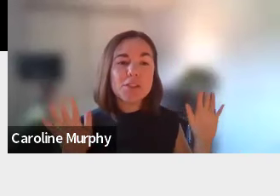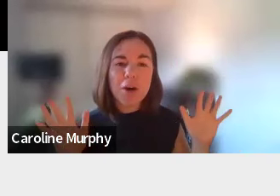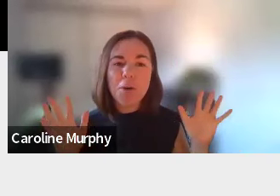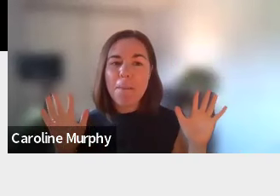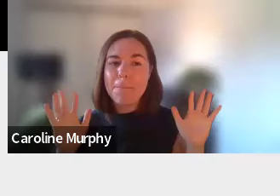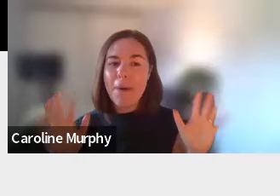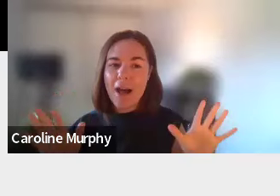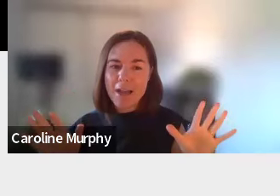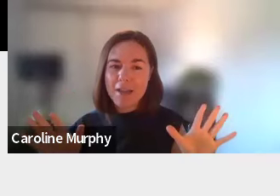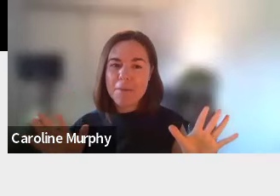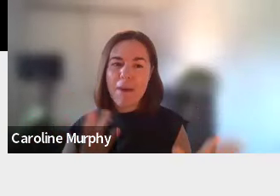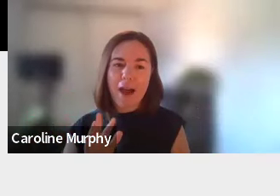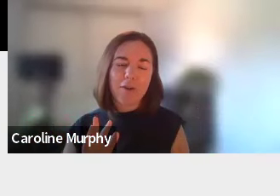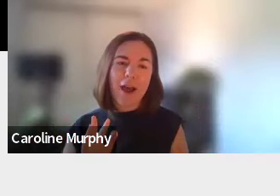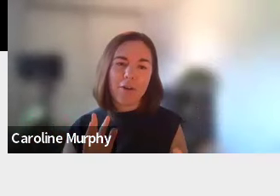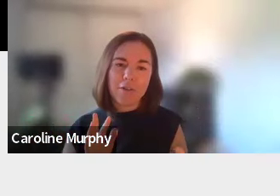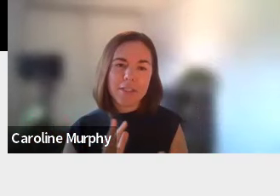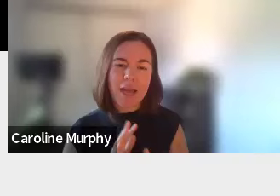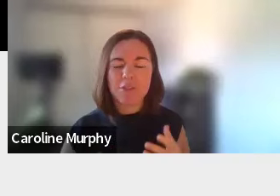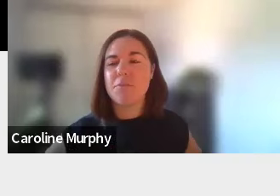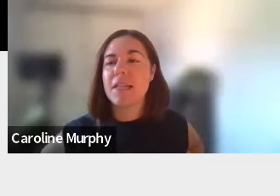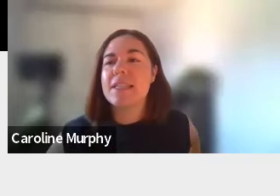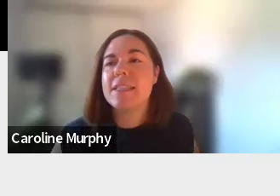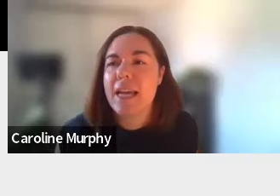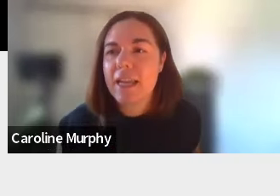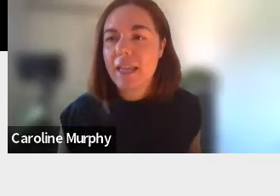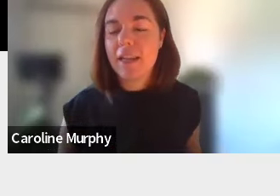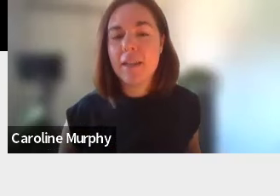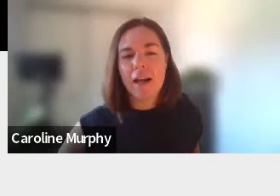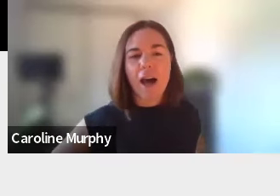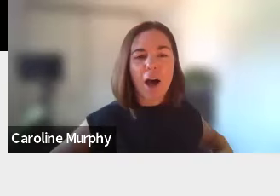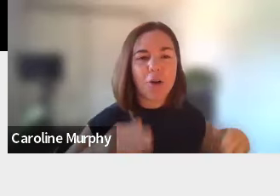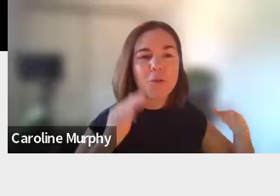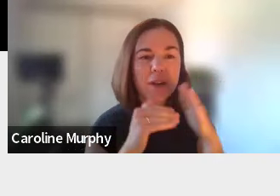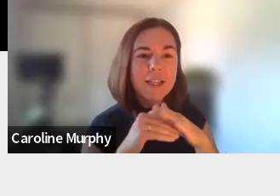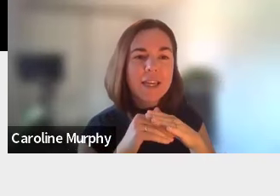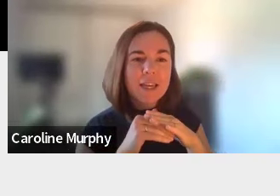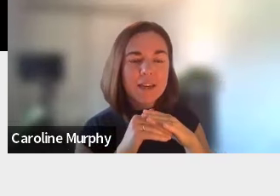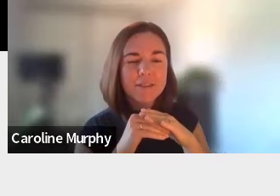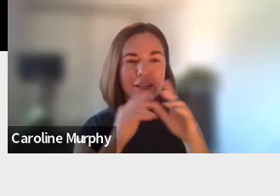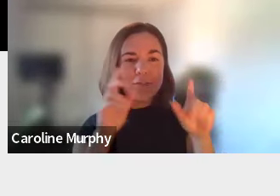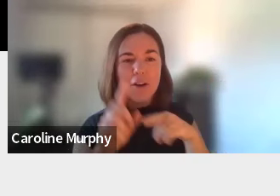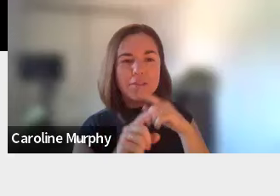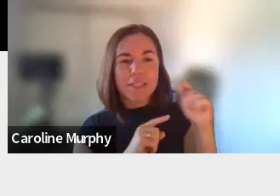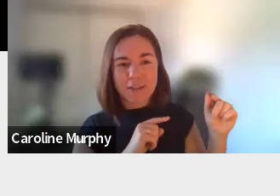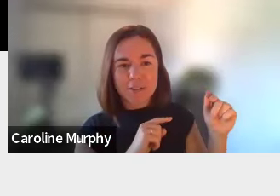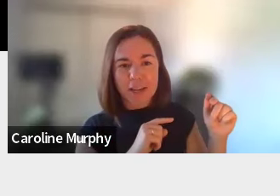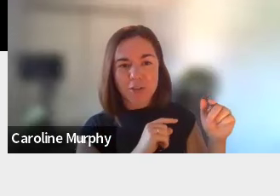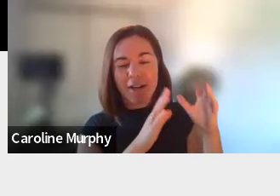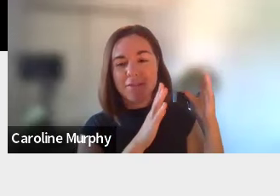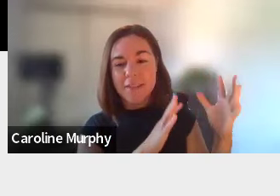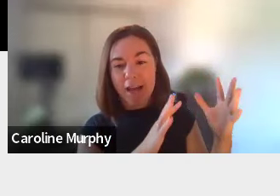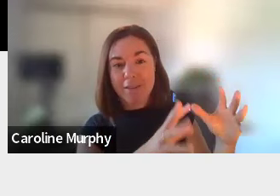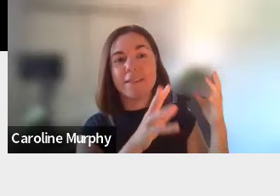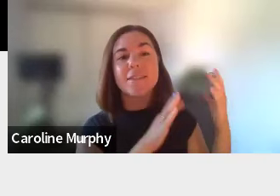So my background as Jamila has stated really involves the intersection of science and